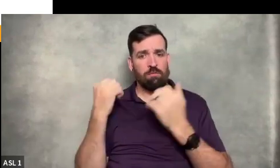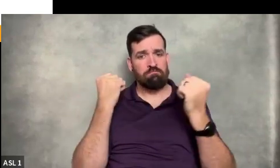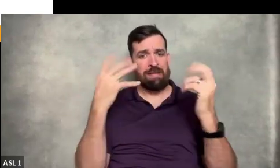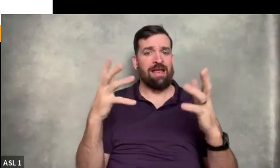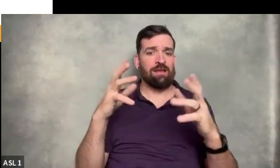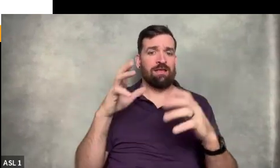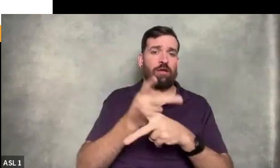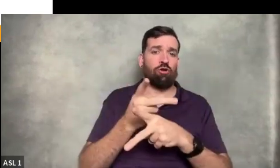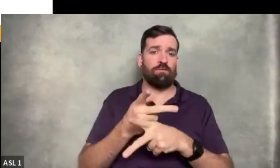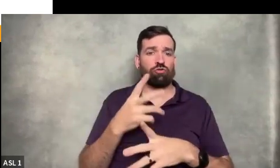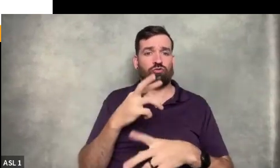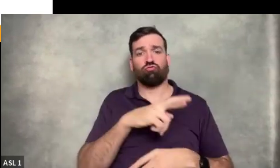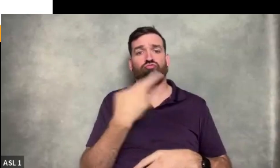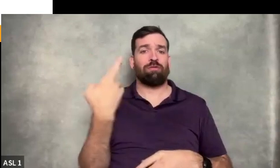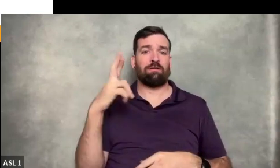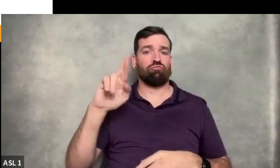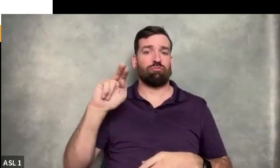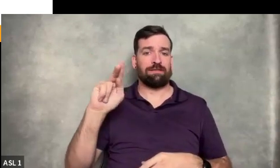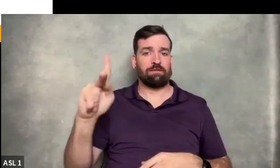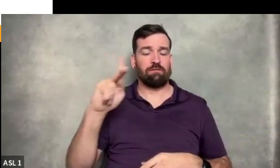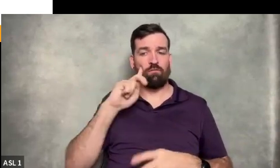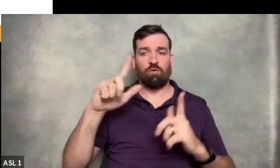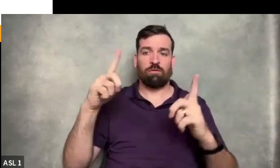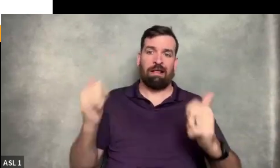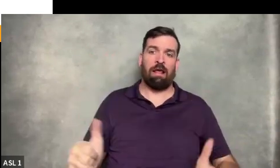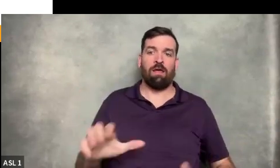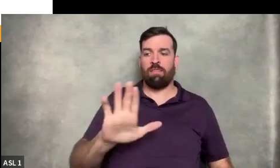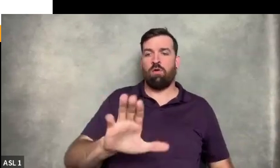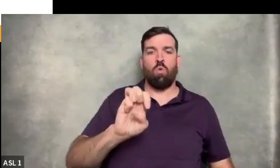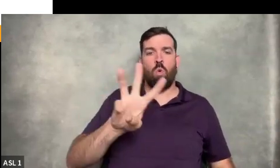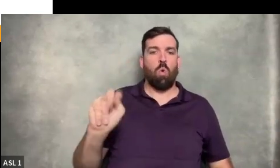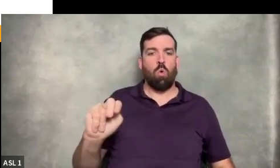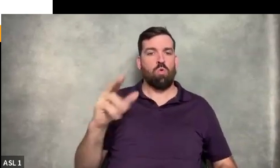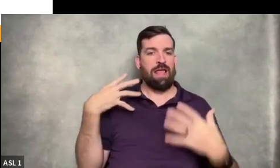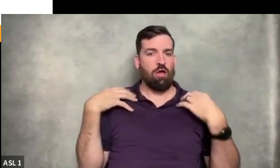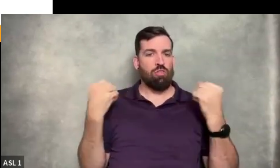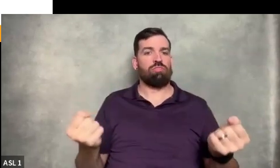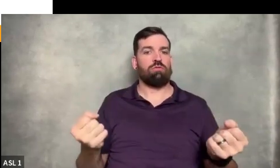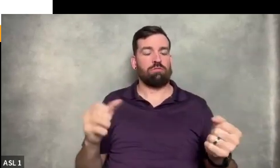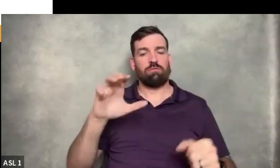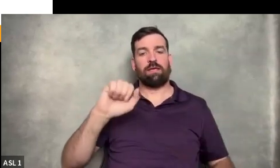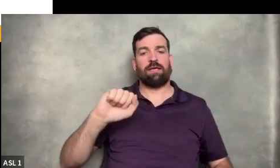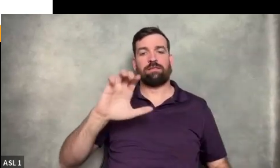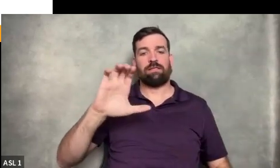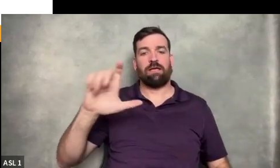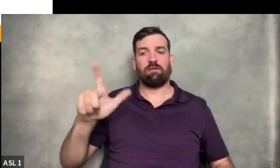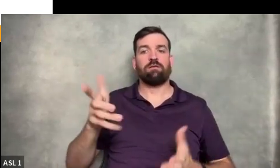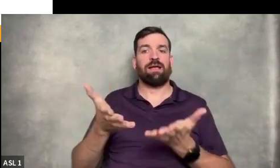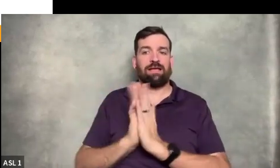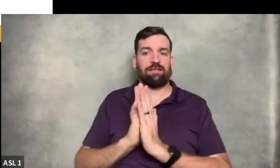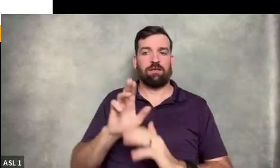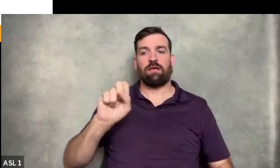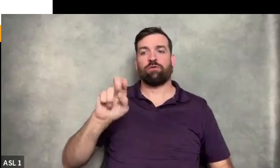risk to a decline in their own health. ACL is asking SUAs to address their planed efforts in